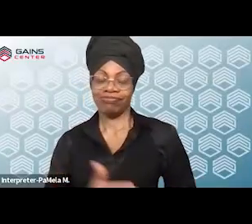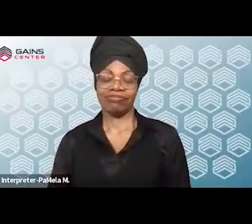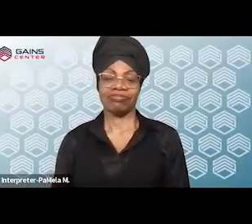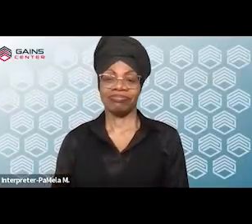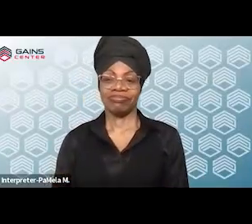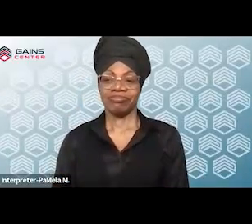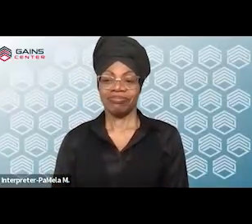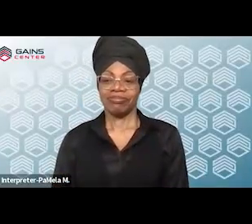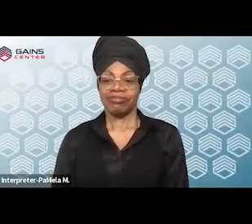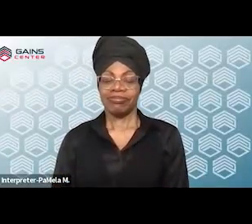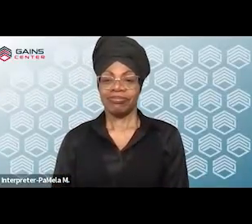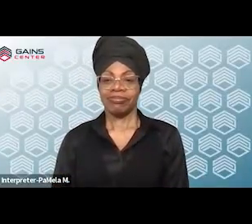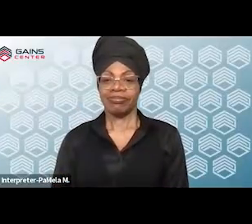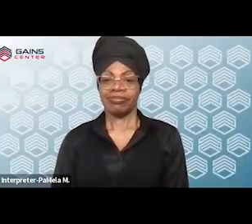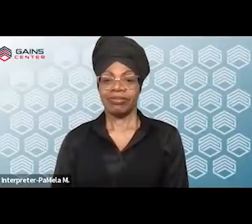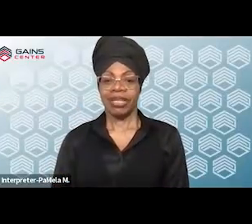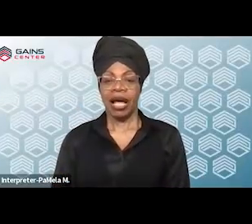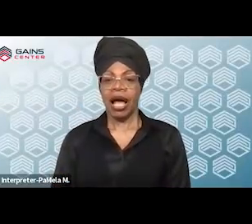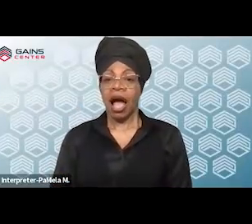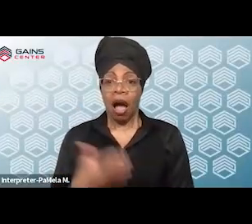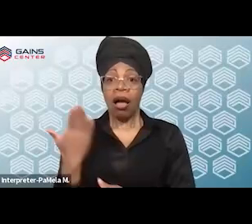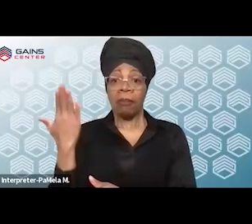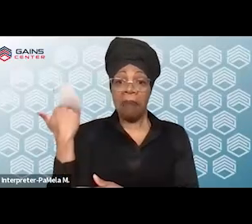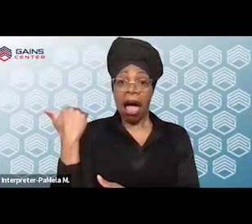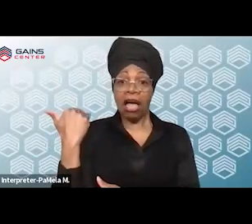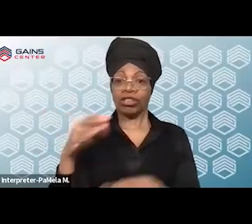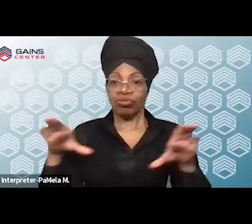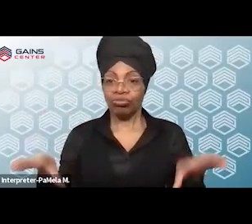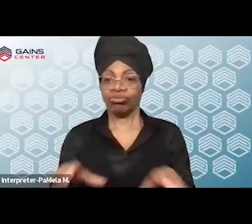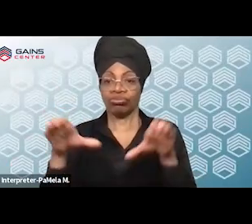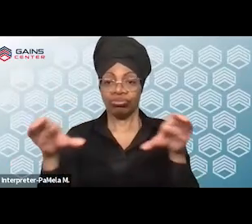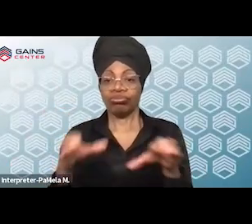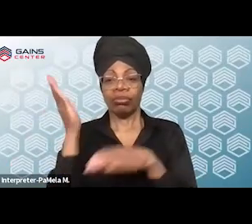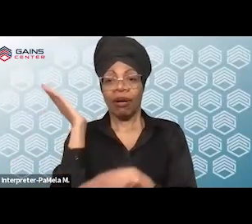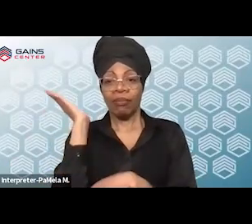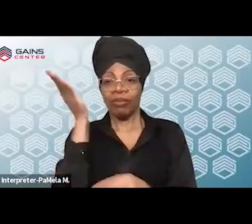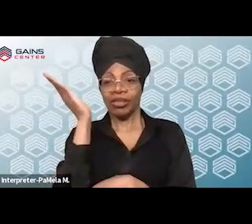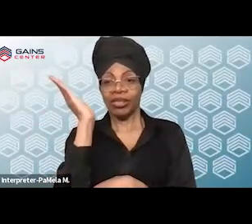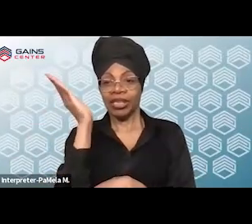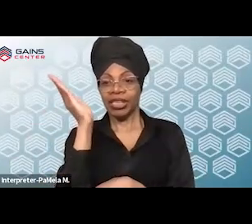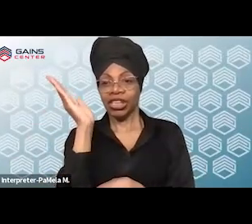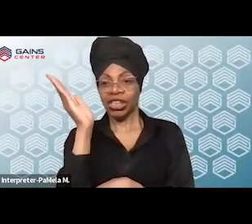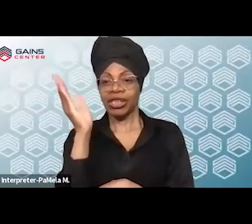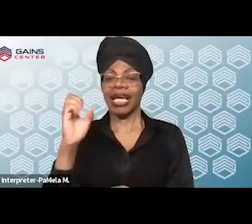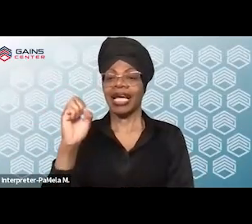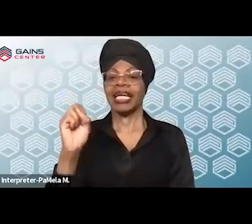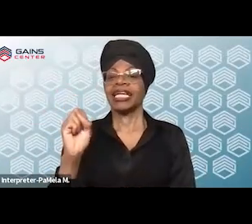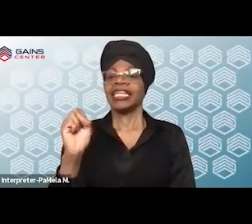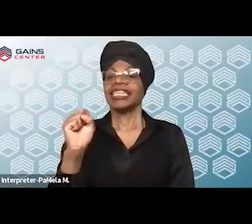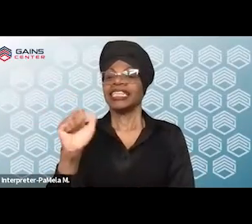I was doing a presentation on incentives and sanctions in probably 2022.